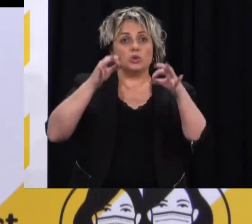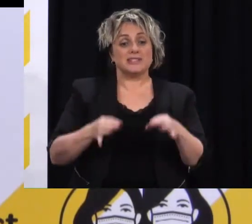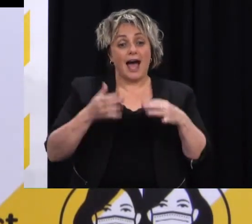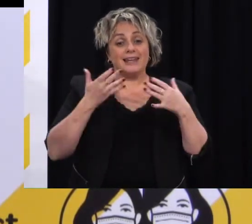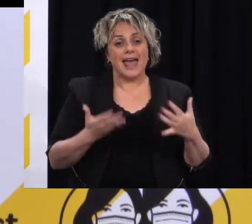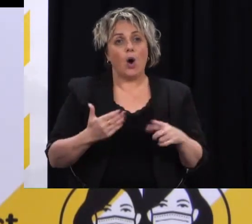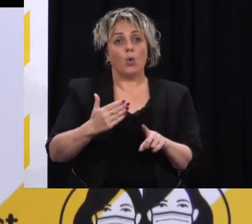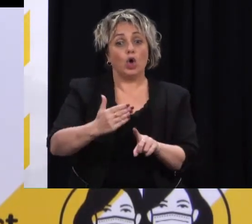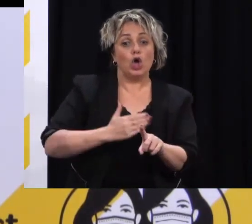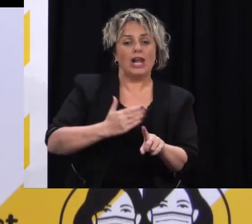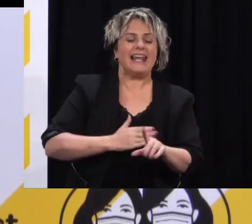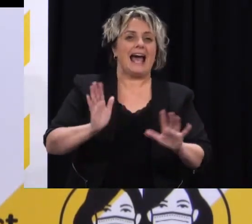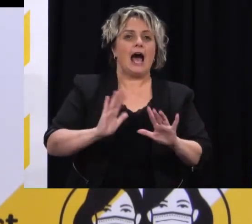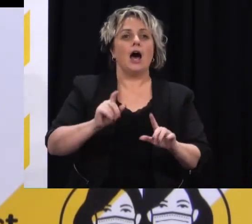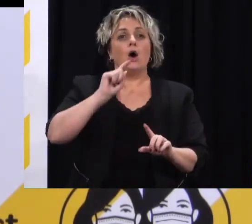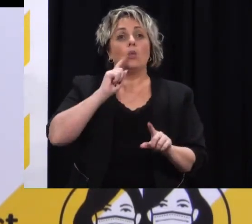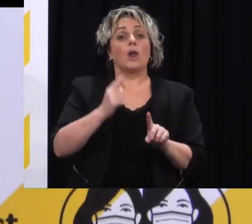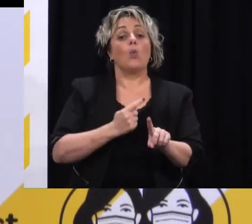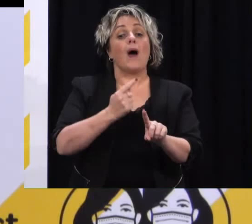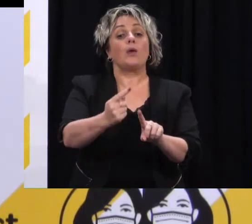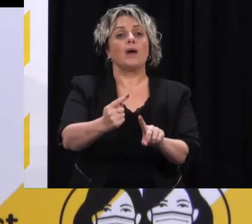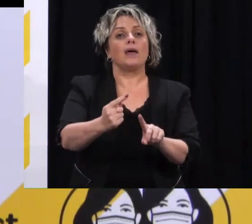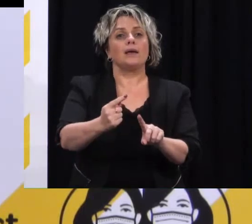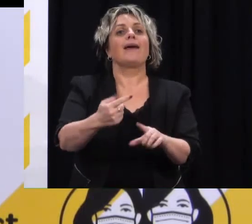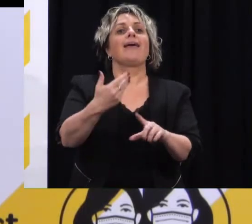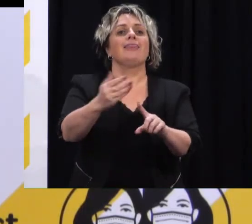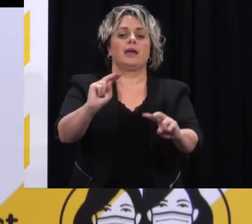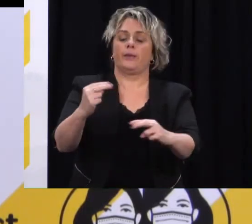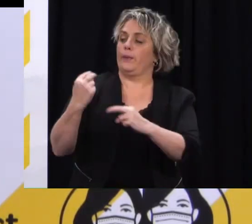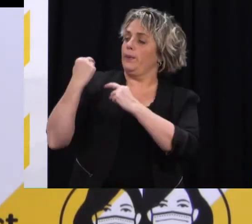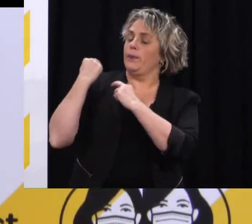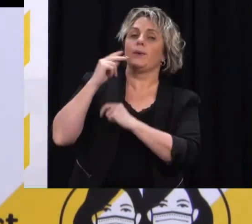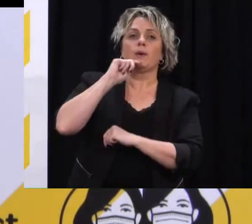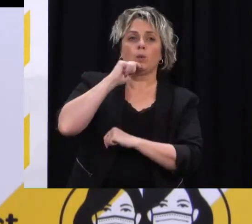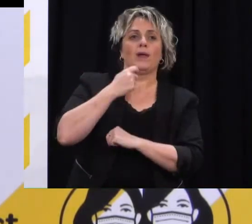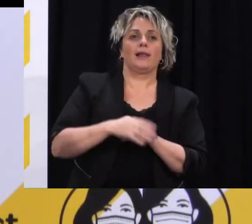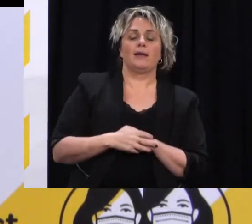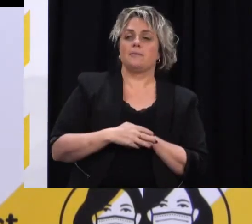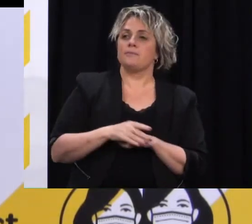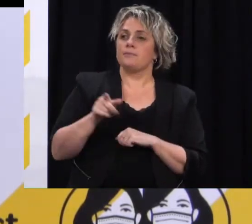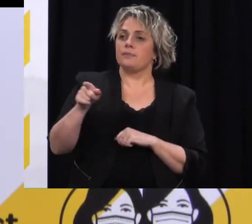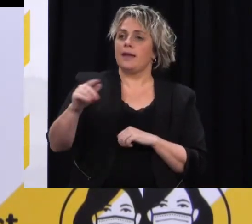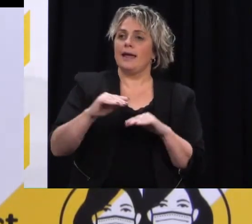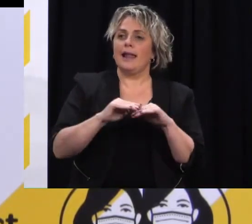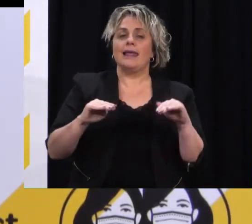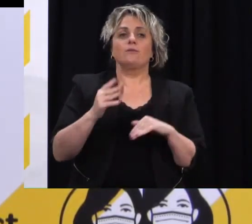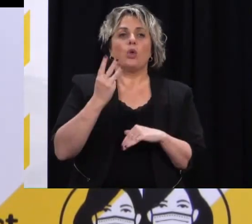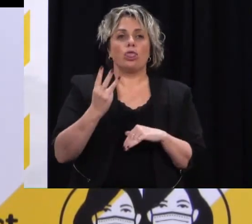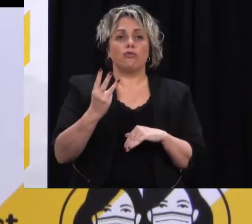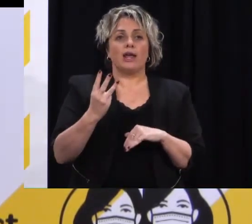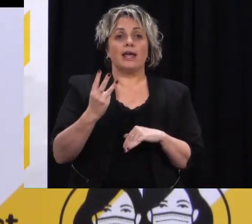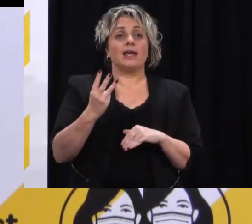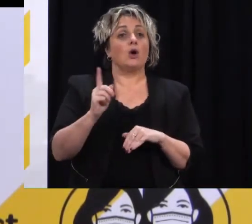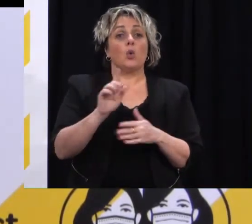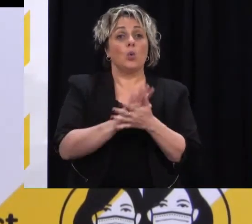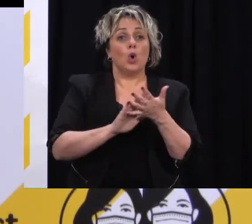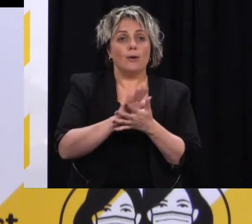can maintain that safely if we are in that position. Our goal is to get people back to the